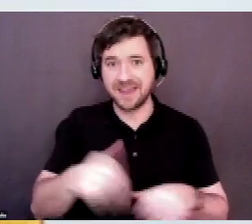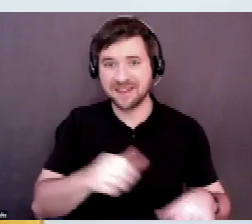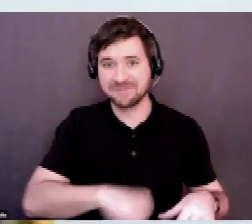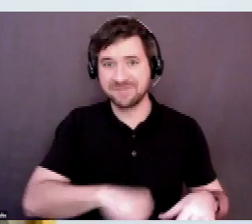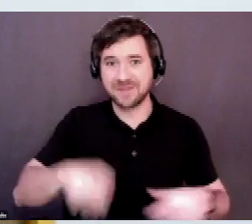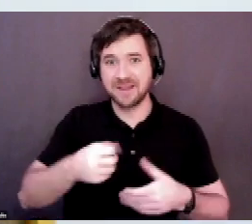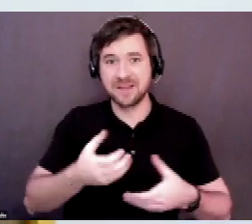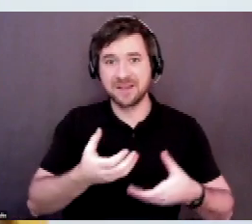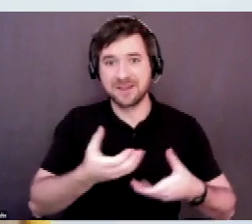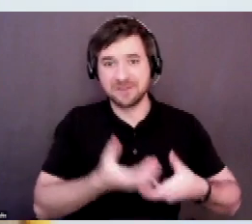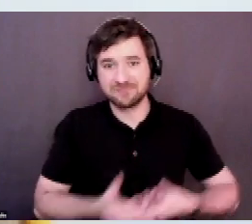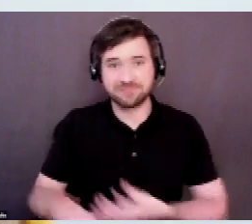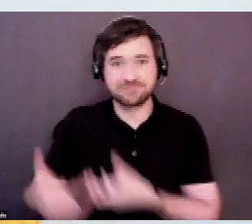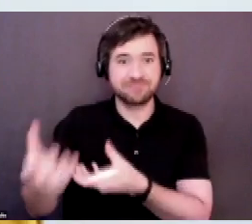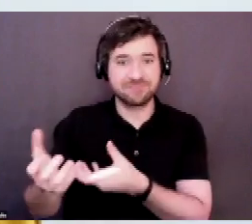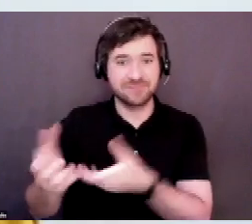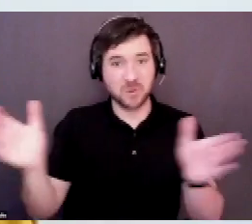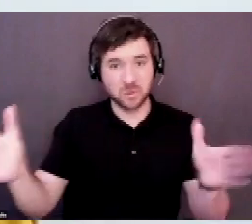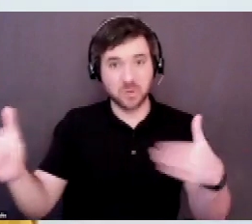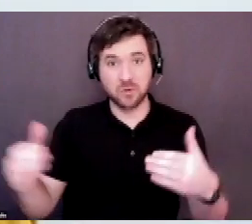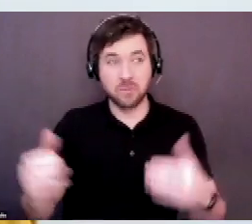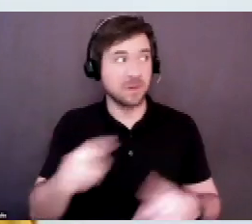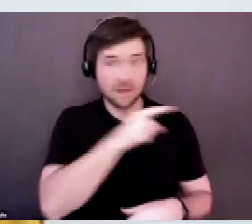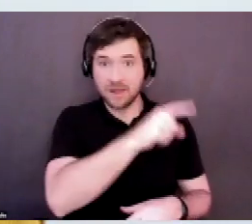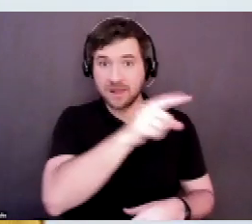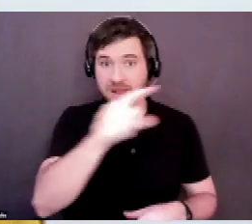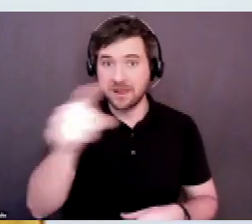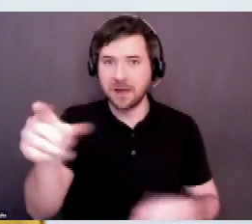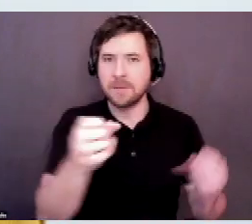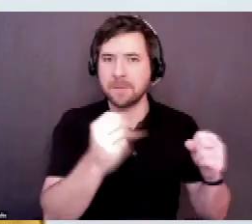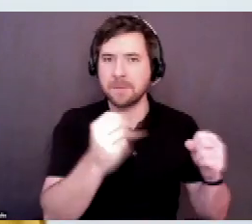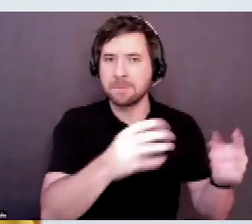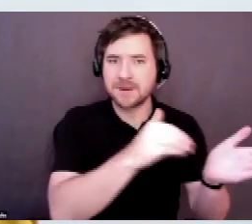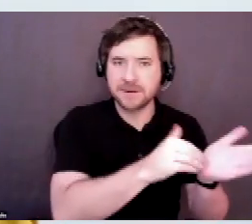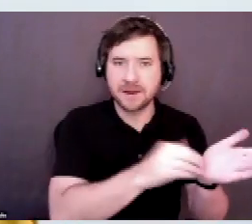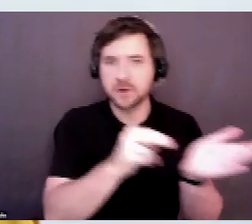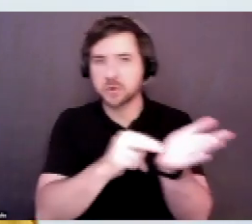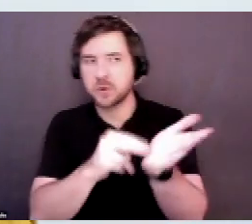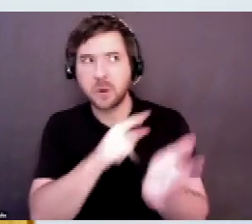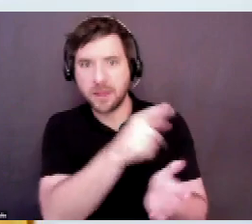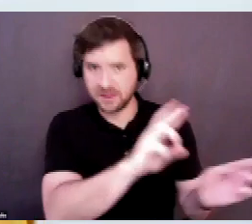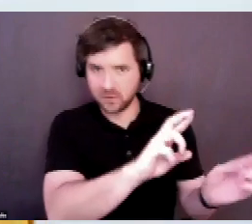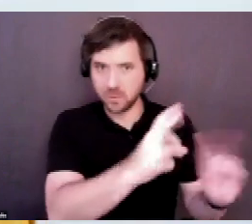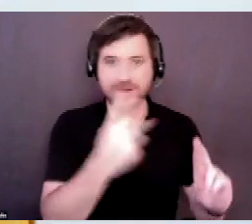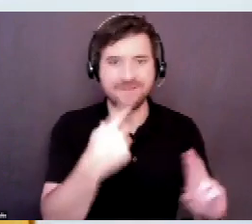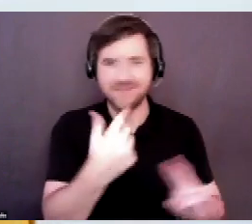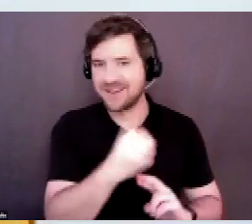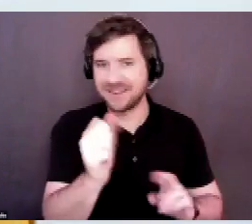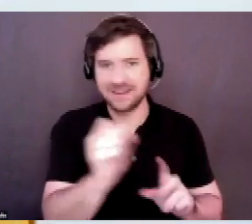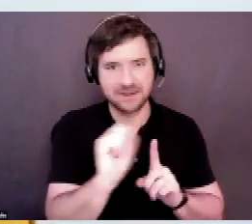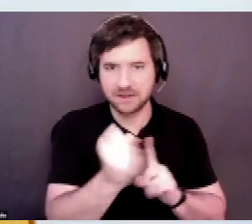for any situations that might encounter with the baby. And so, you know,